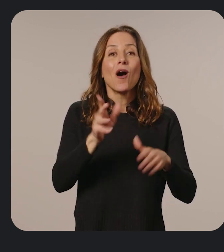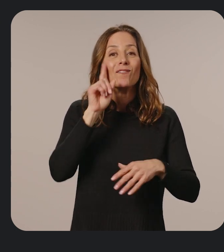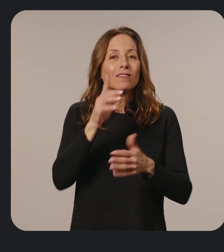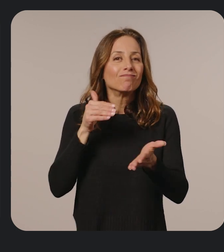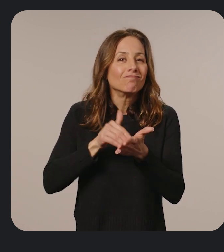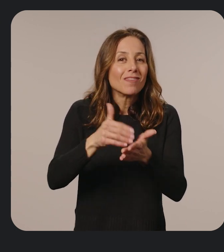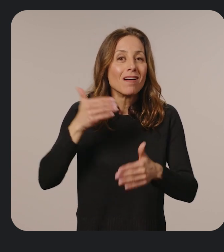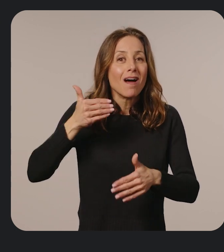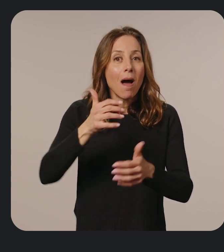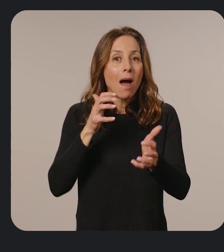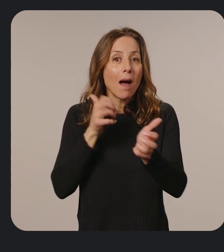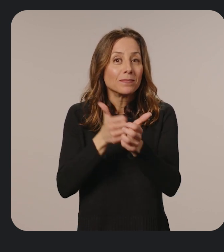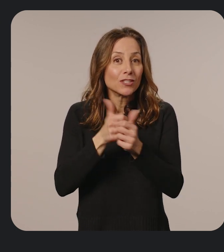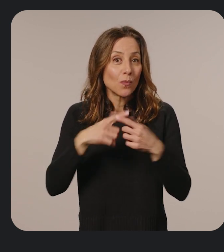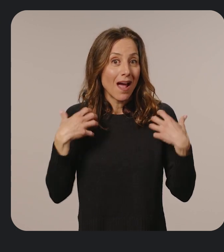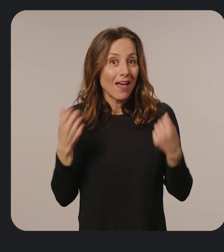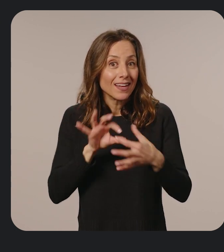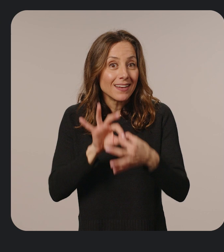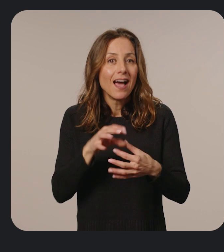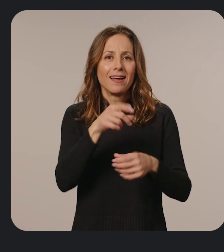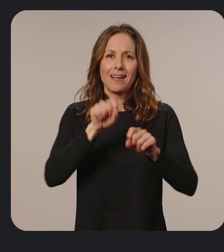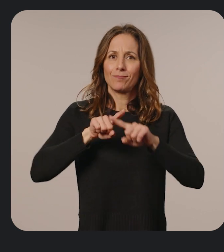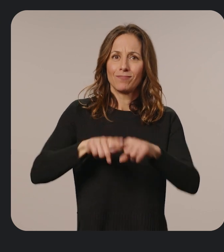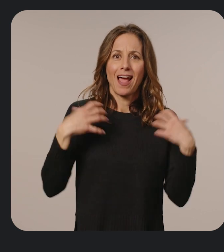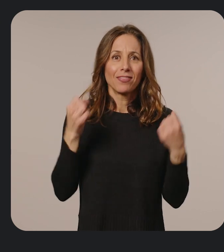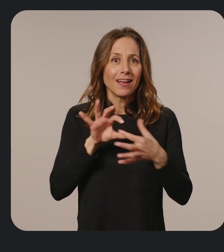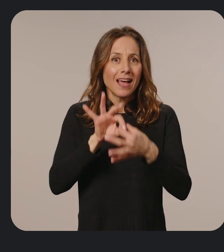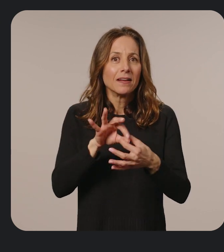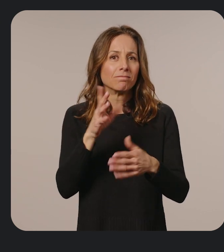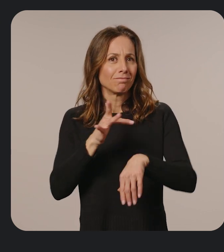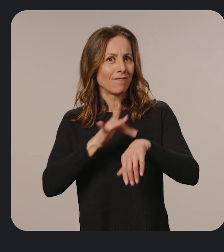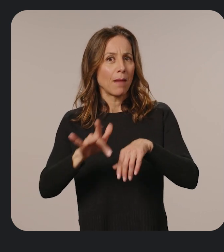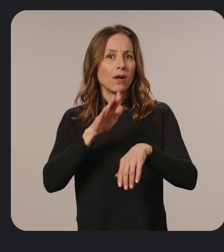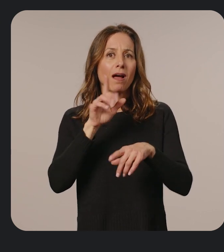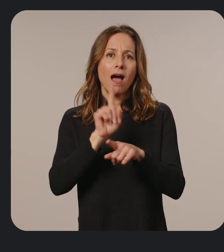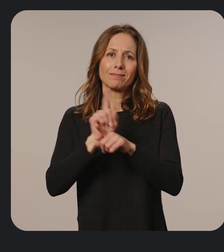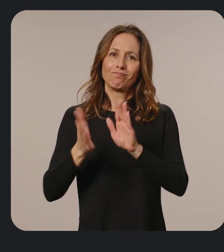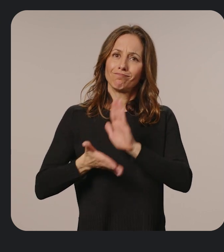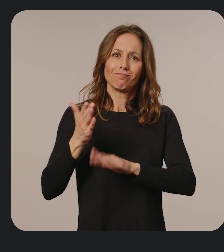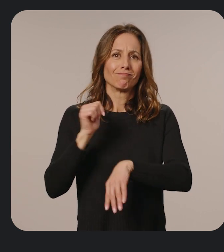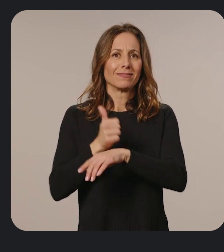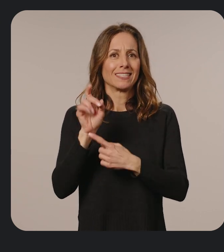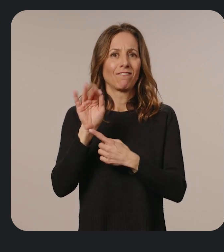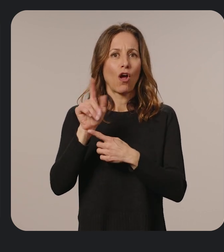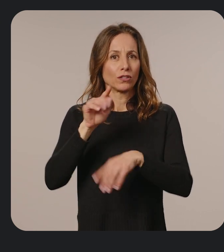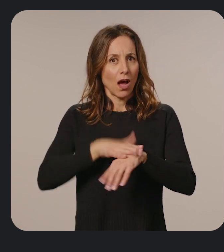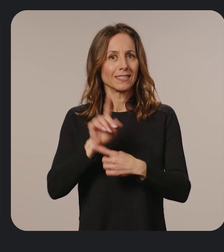This allows for frequent updates to Health Connect, and you can rely on Health Connect to be available as the default, on-device status store on Android devices to connect